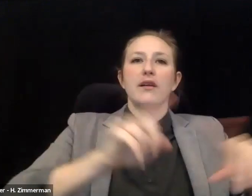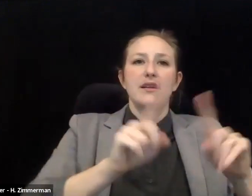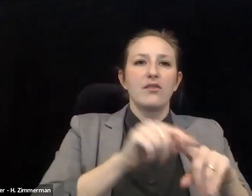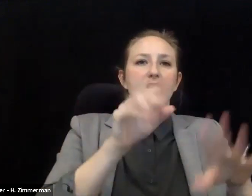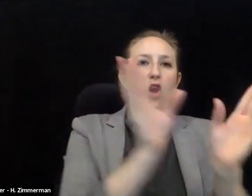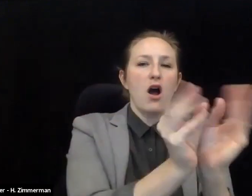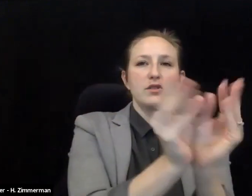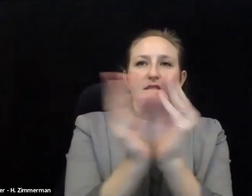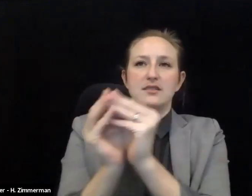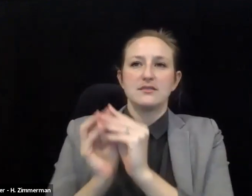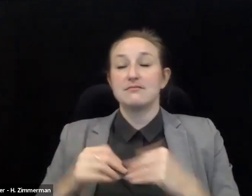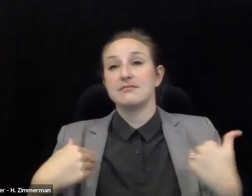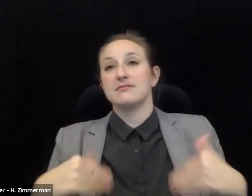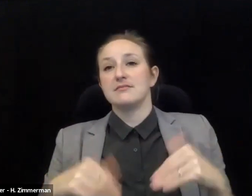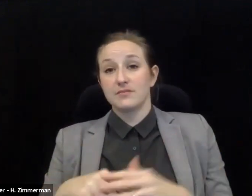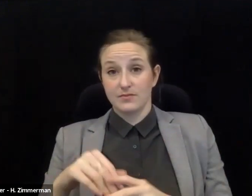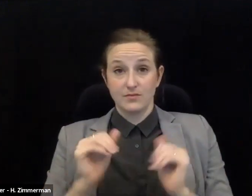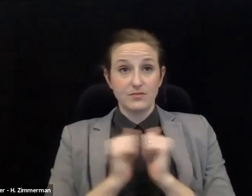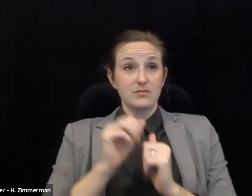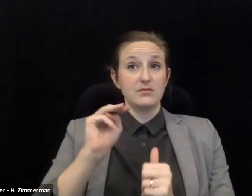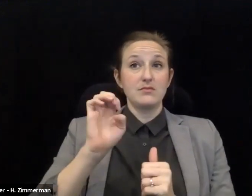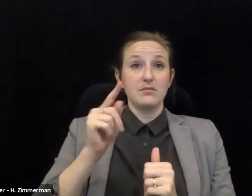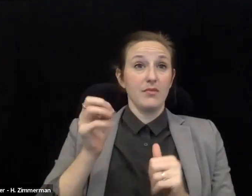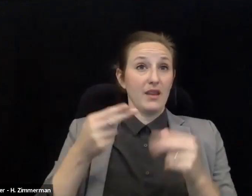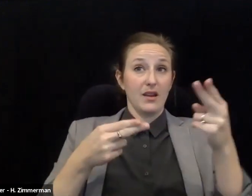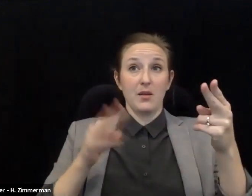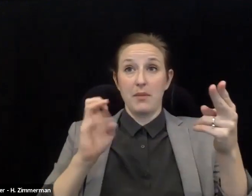What Meredith, you, Meredith, or Becca, can you do you have anything to add